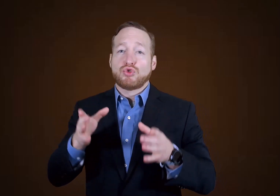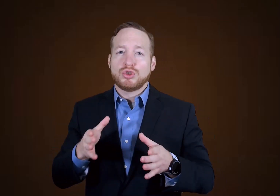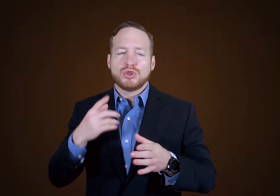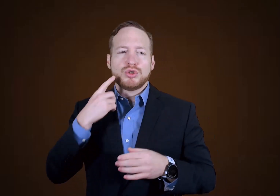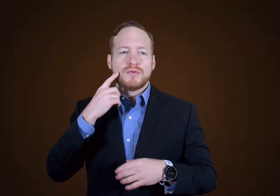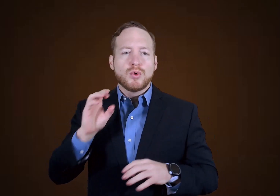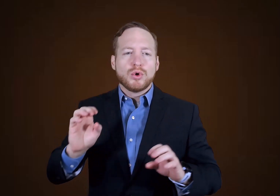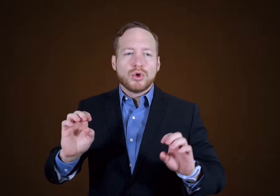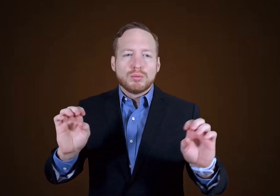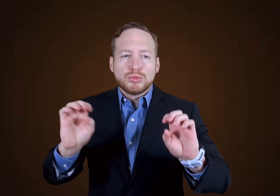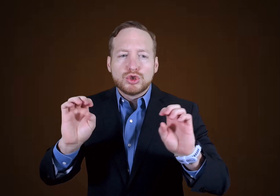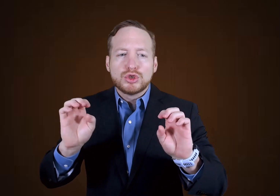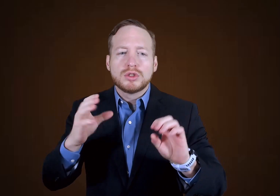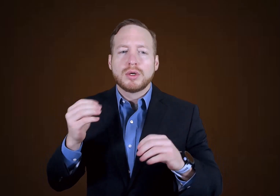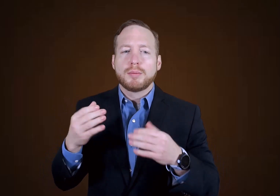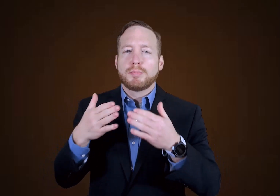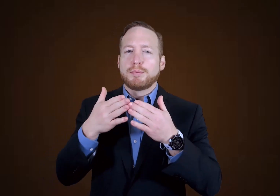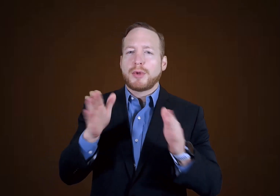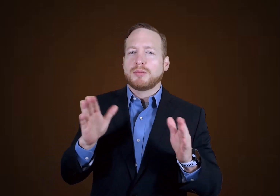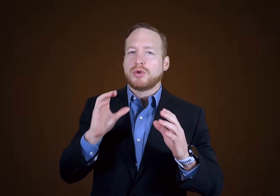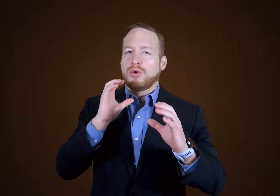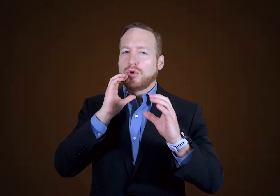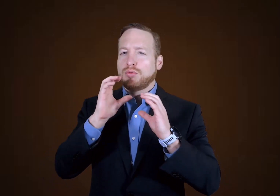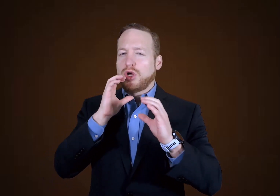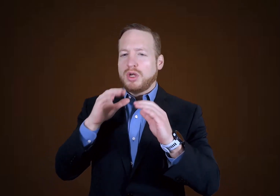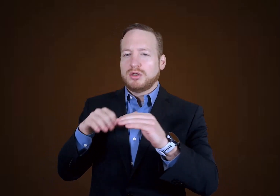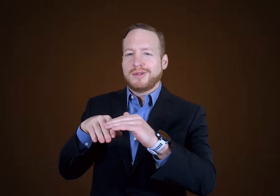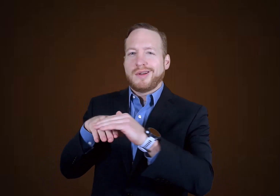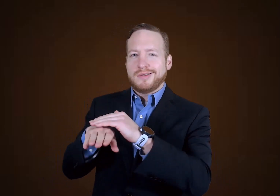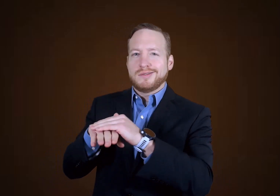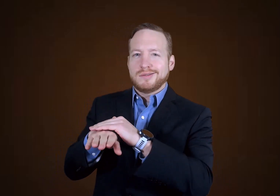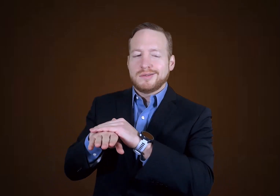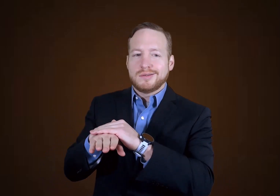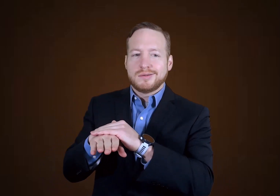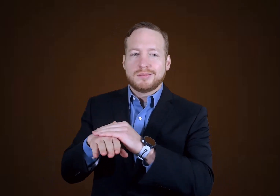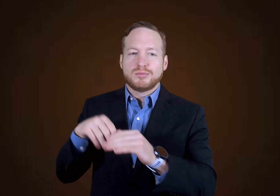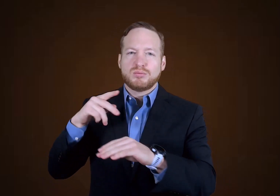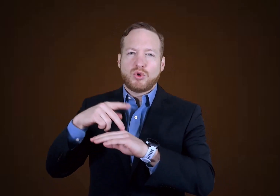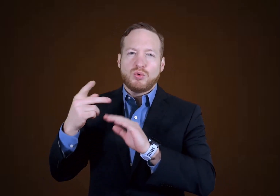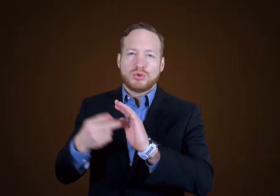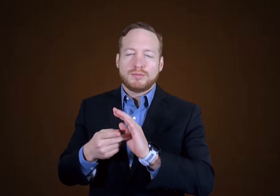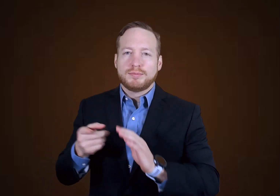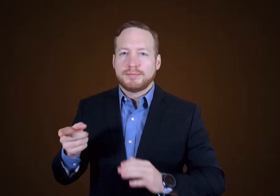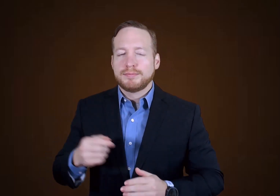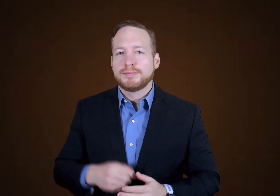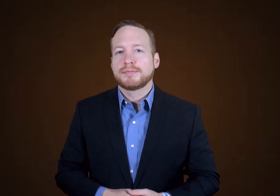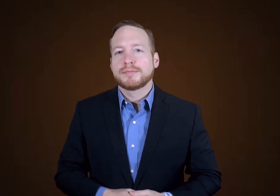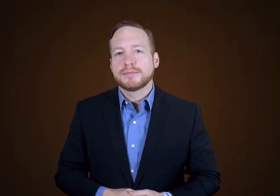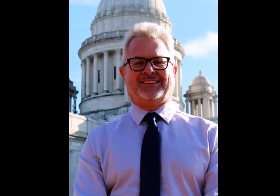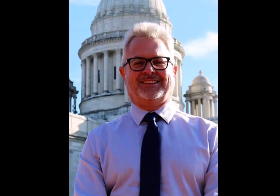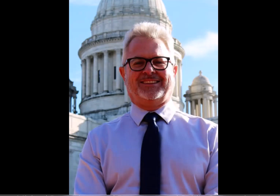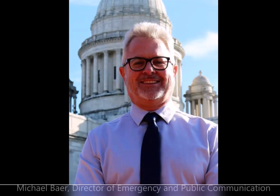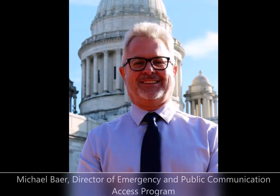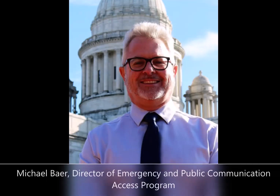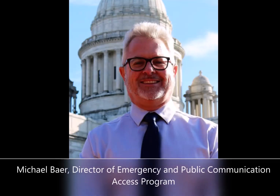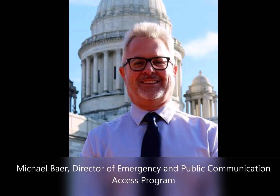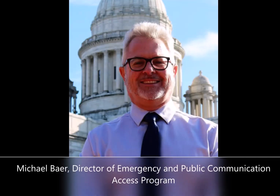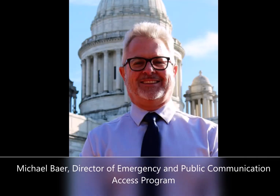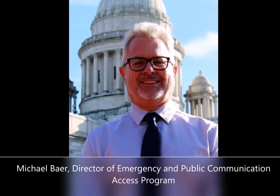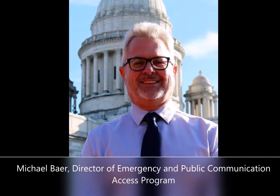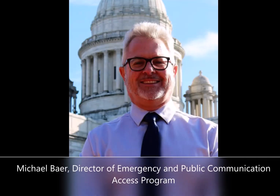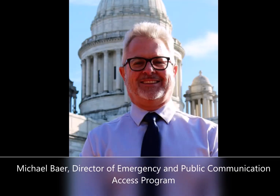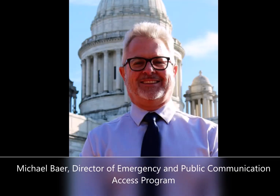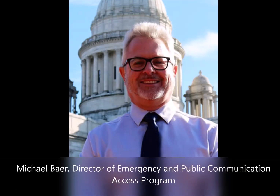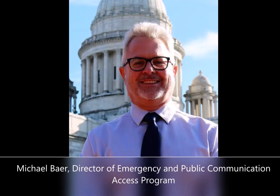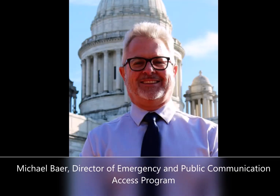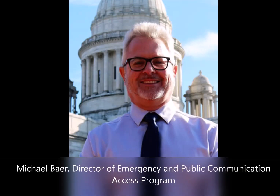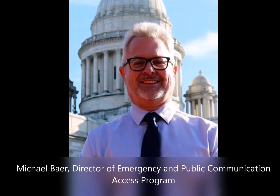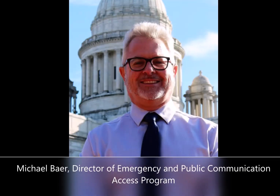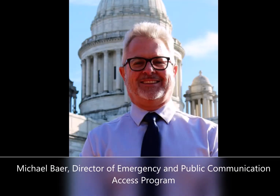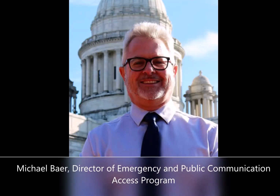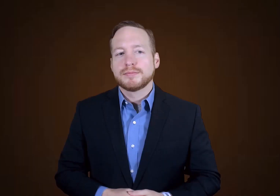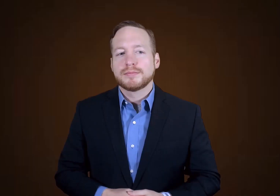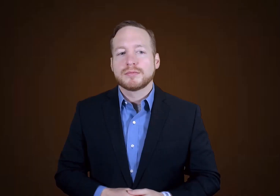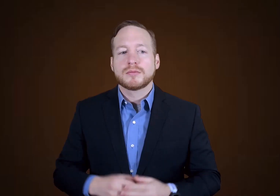Michael is the Director of the Emergency Public Communication Access Program